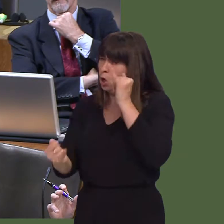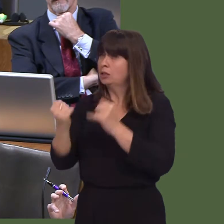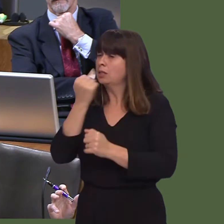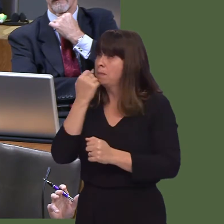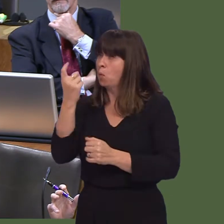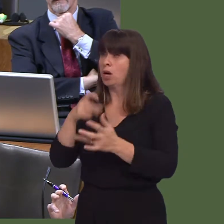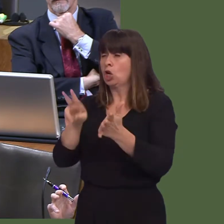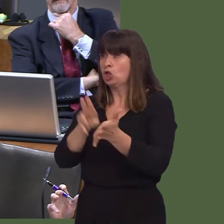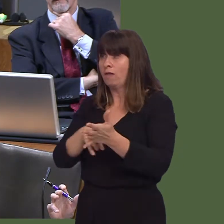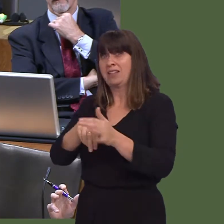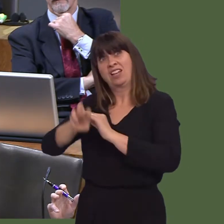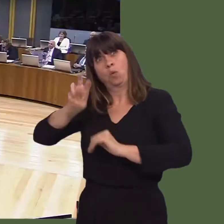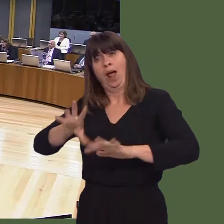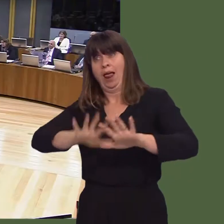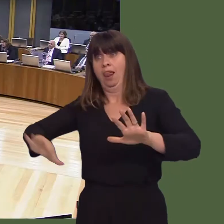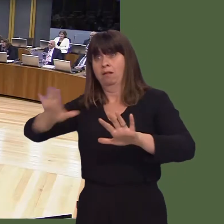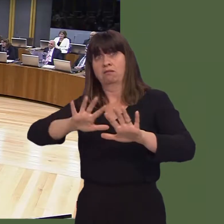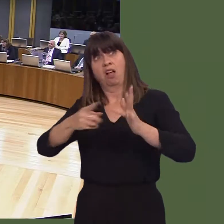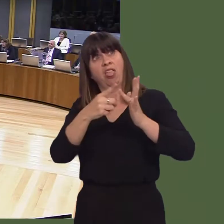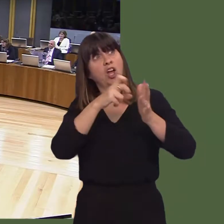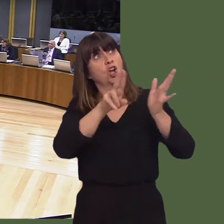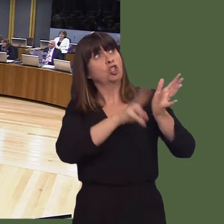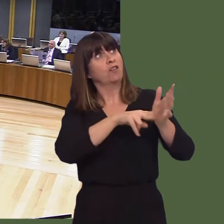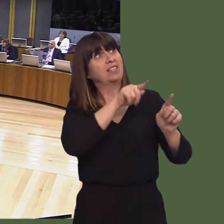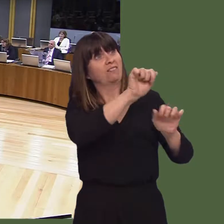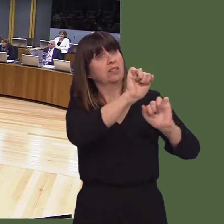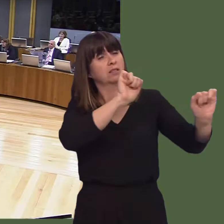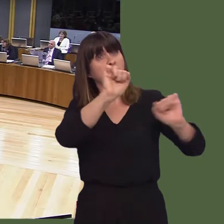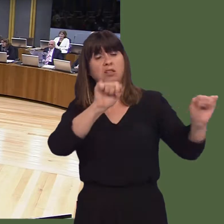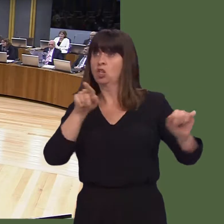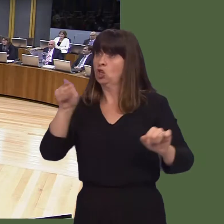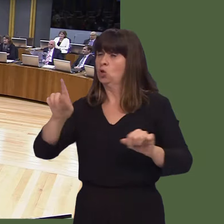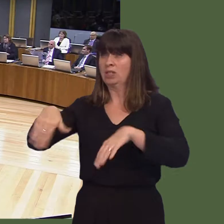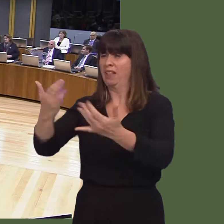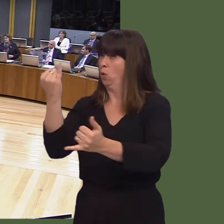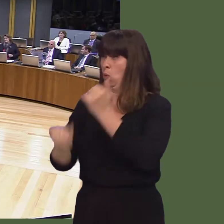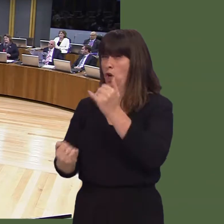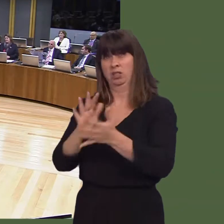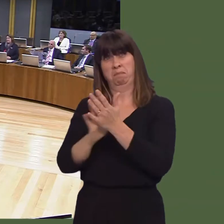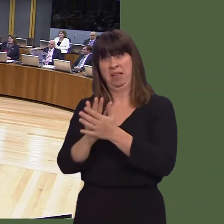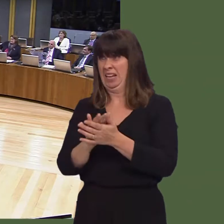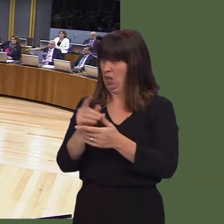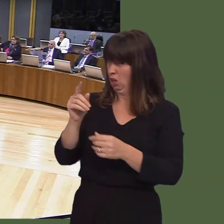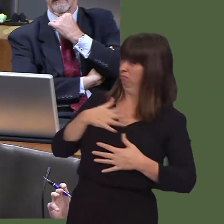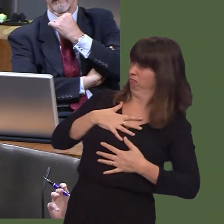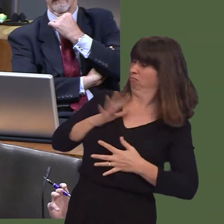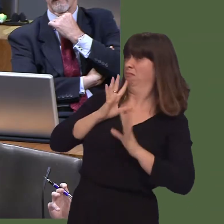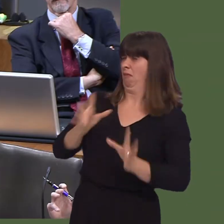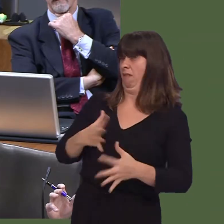for Wales than other colleague Conservatives have done for their regions. So, to talk about regional disparity funding from that vantage point is not a good look.